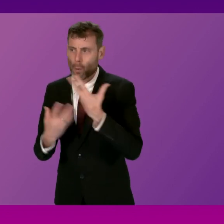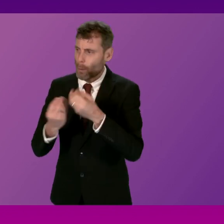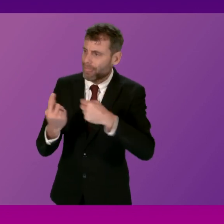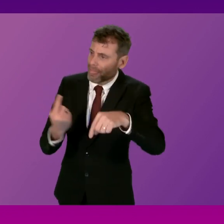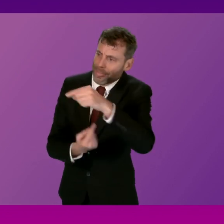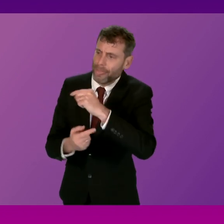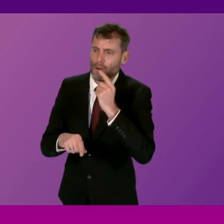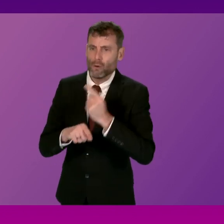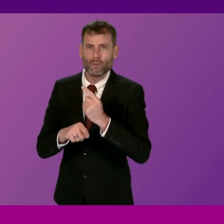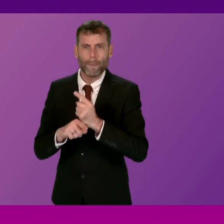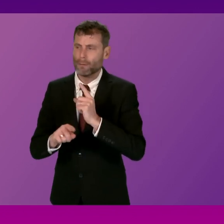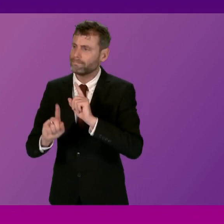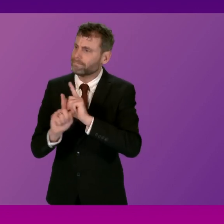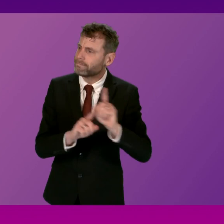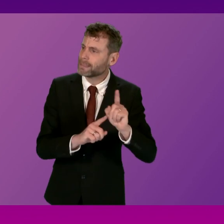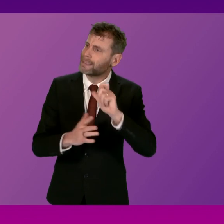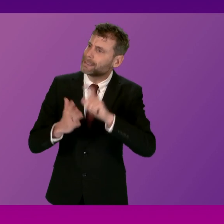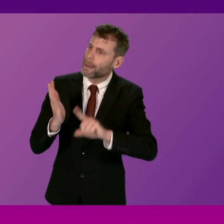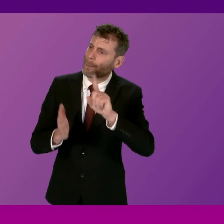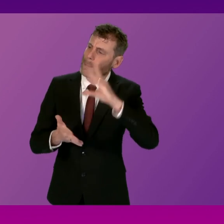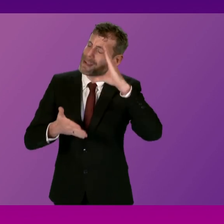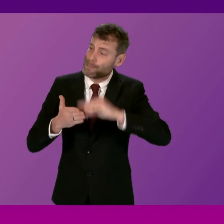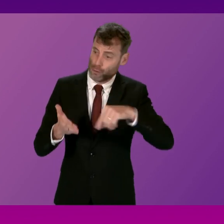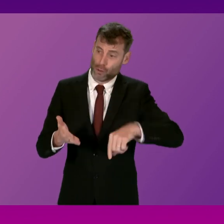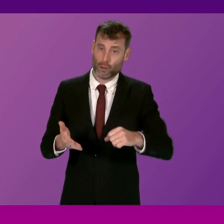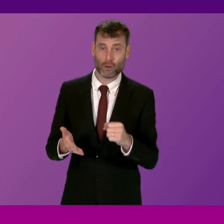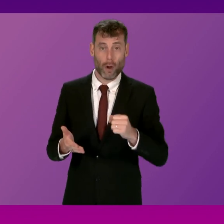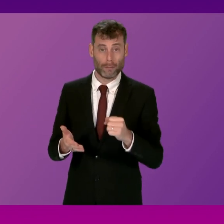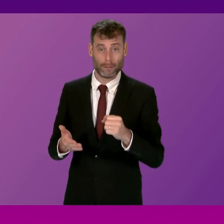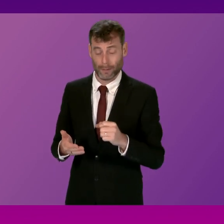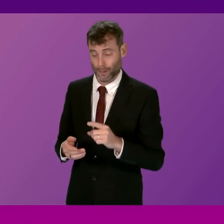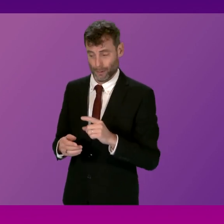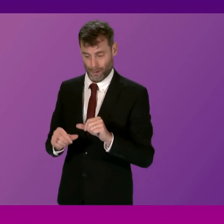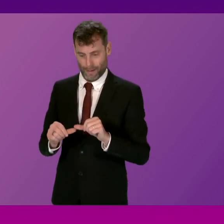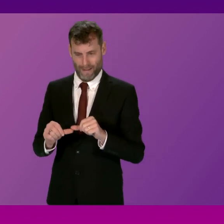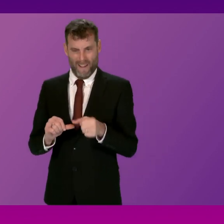Law.” I am pleased to participate in the debate and to speak about the experience of disabled people in Scotland so soon after the international day of persons with disabilities.